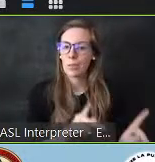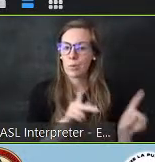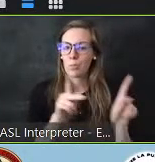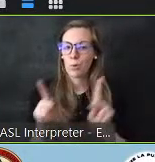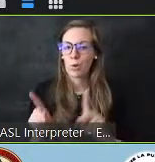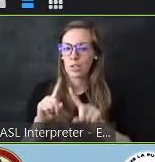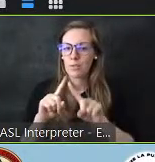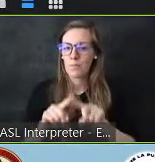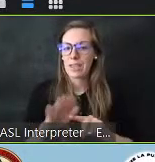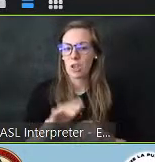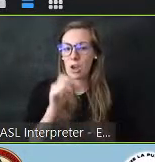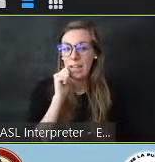the people who've been vaccinated.